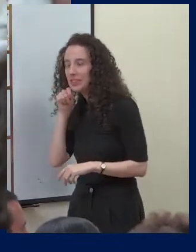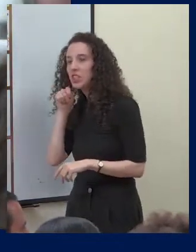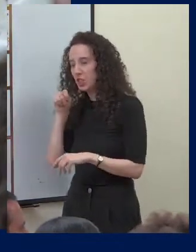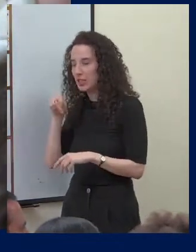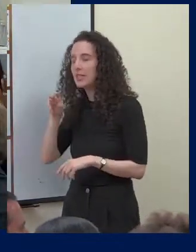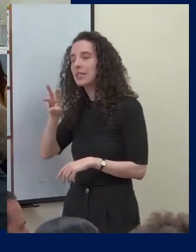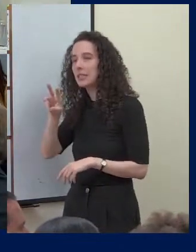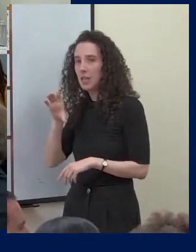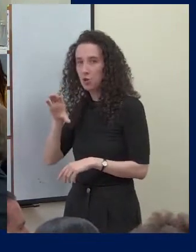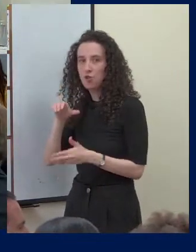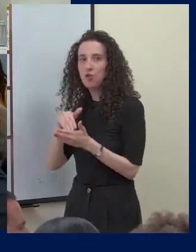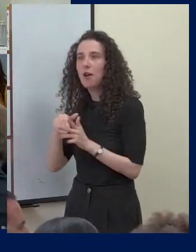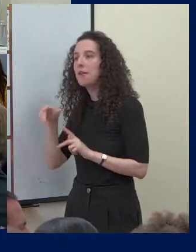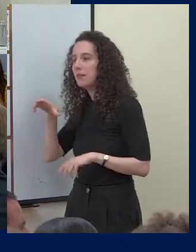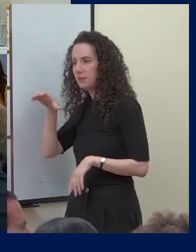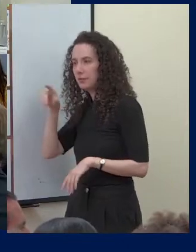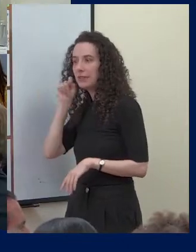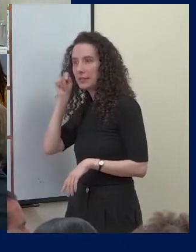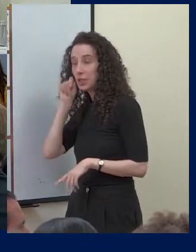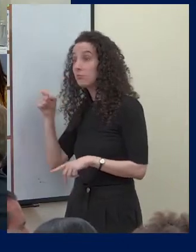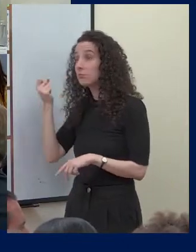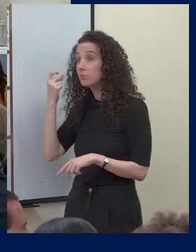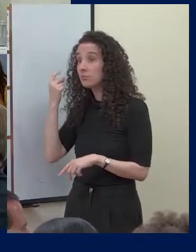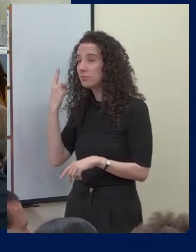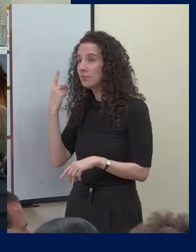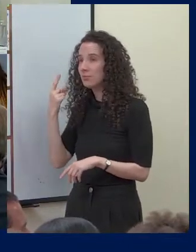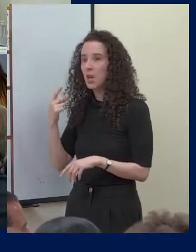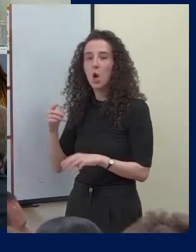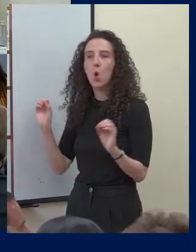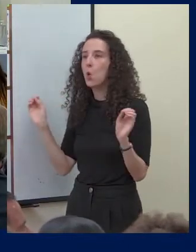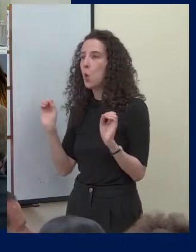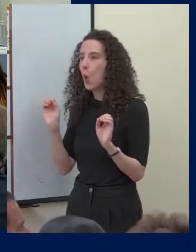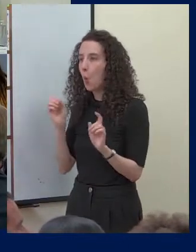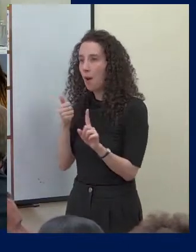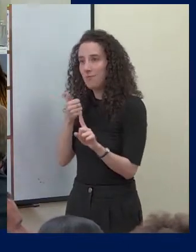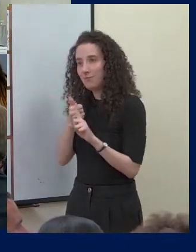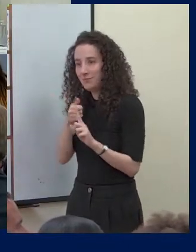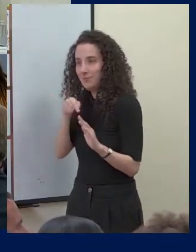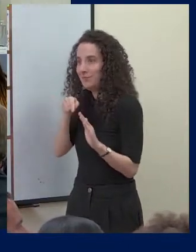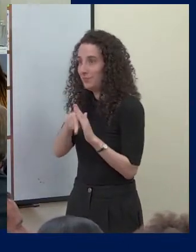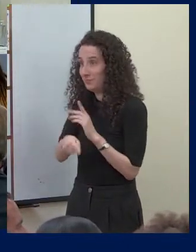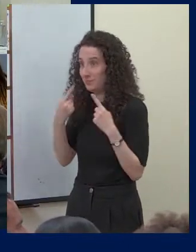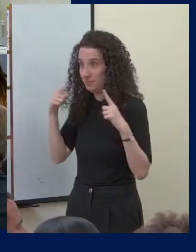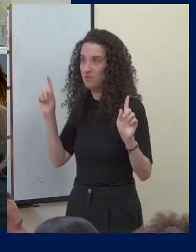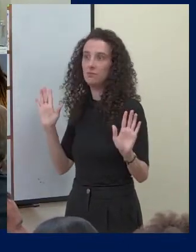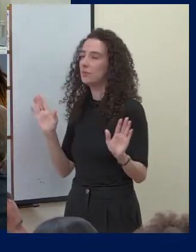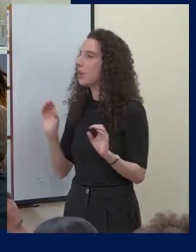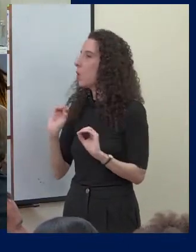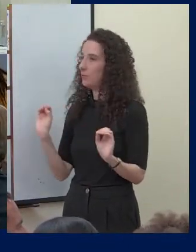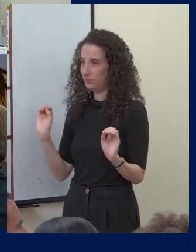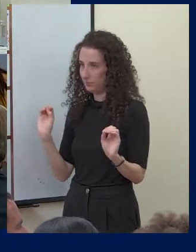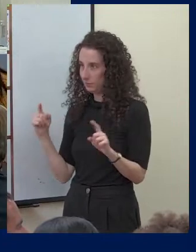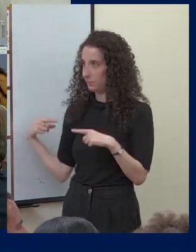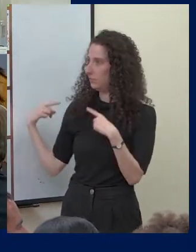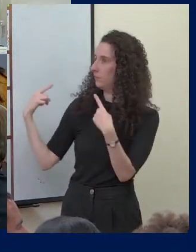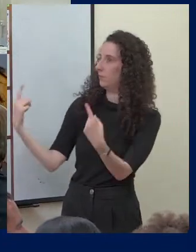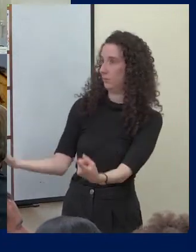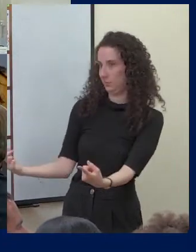community life goal is for life is precious